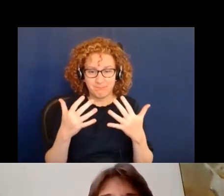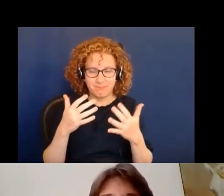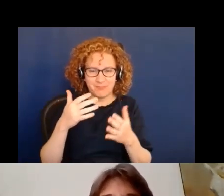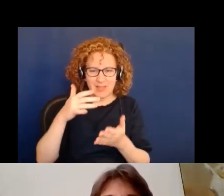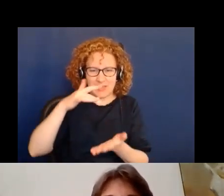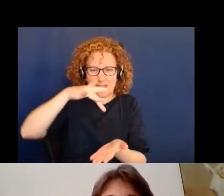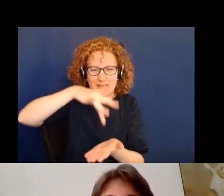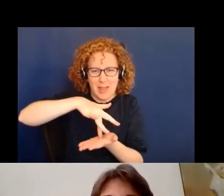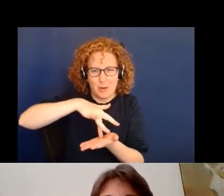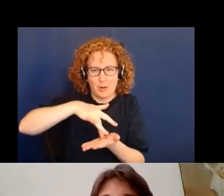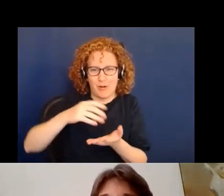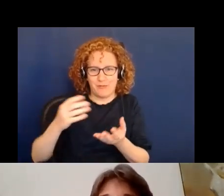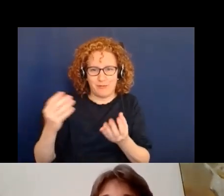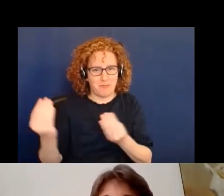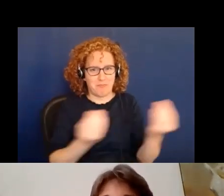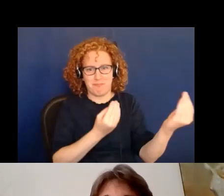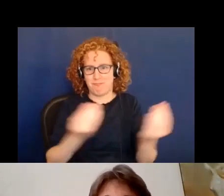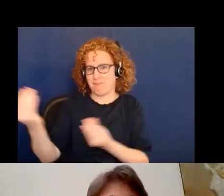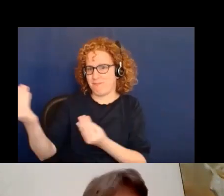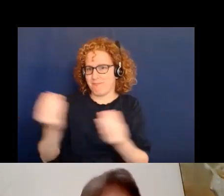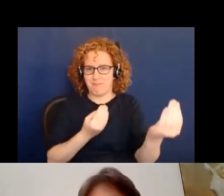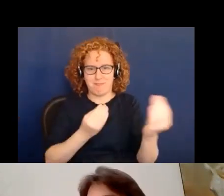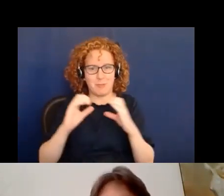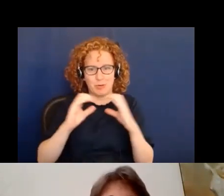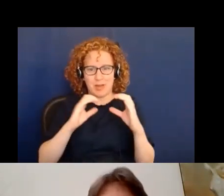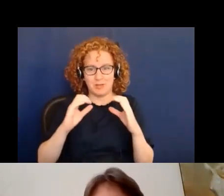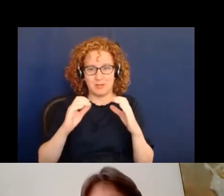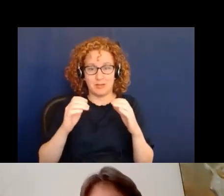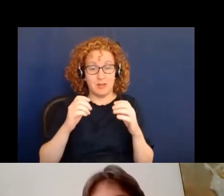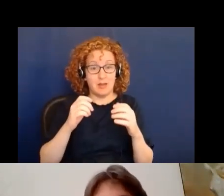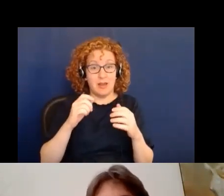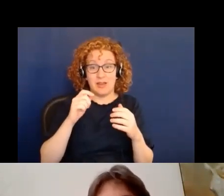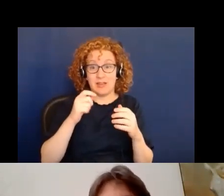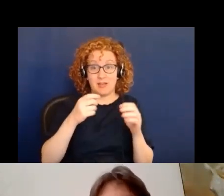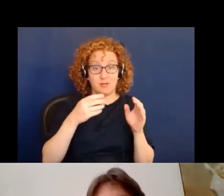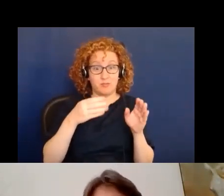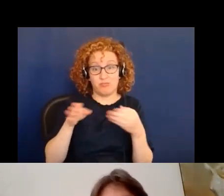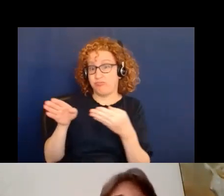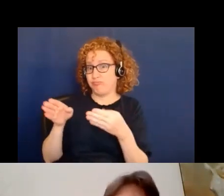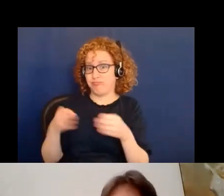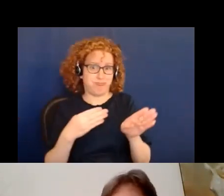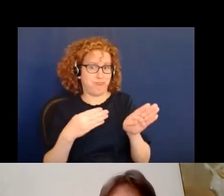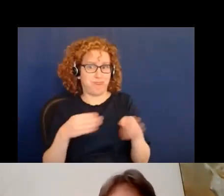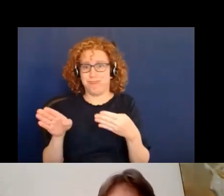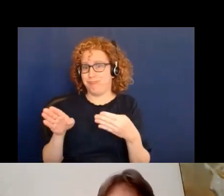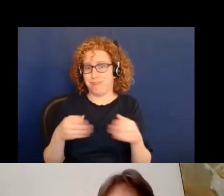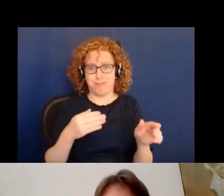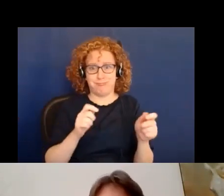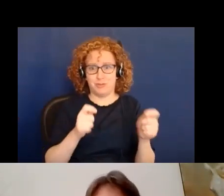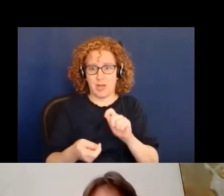and and things change I say I have a whiplash job because whatever happens in one minute it's going